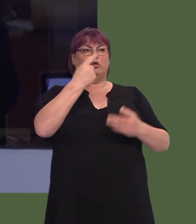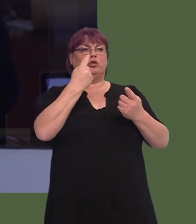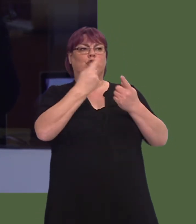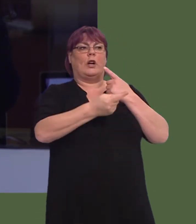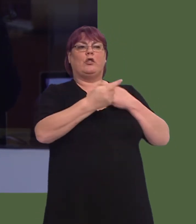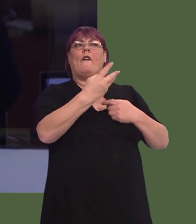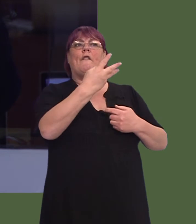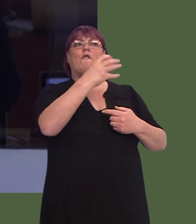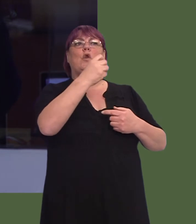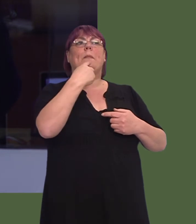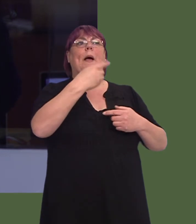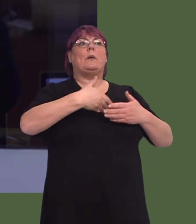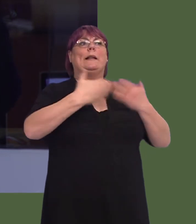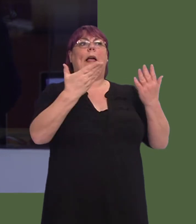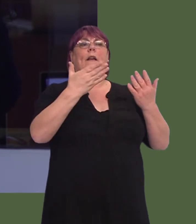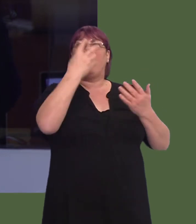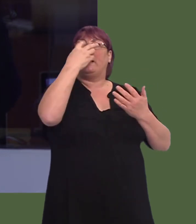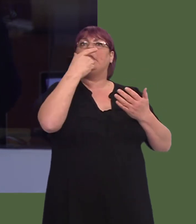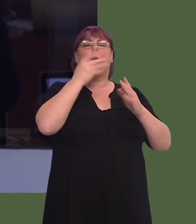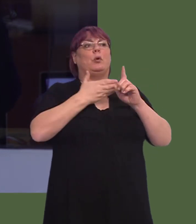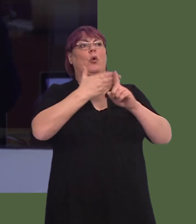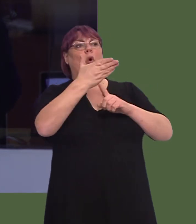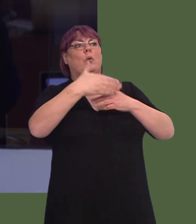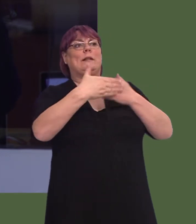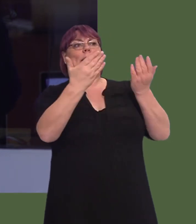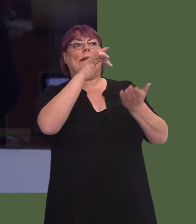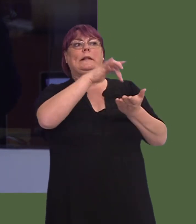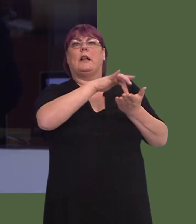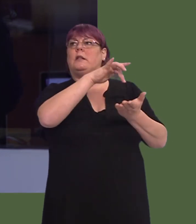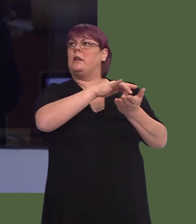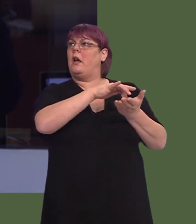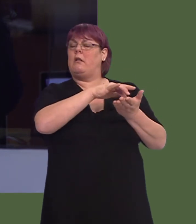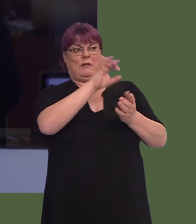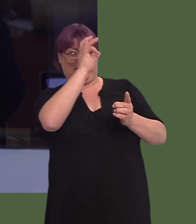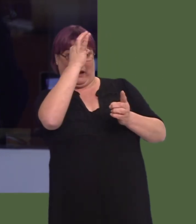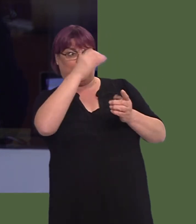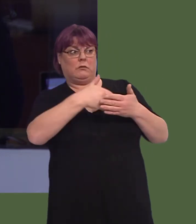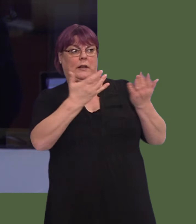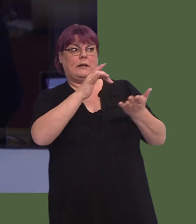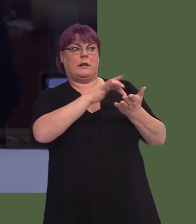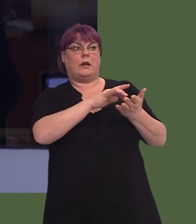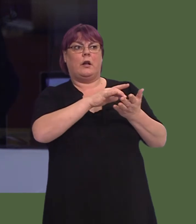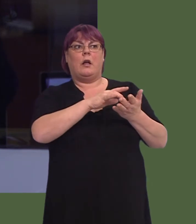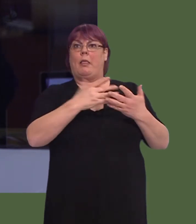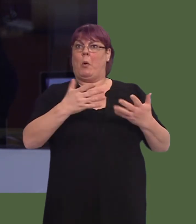people who attend day centres that are supported by the council. This is a service thatís available free of charge at the moment.